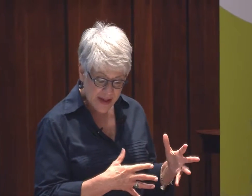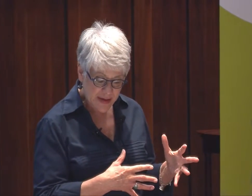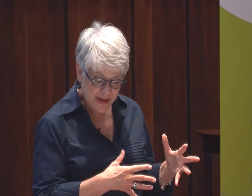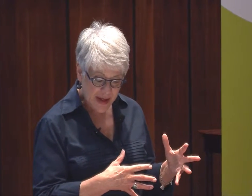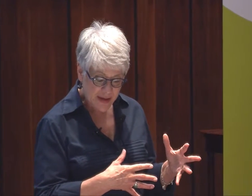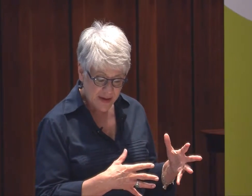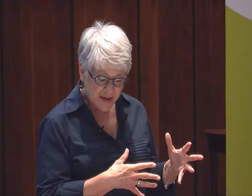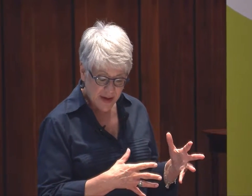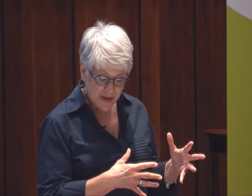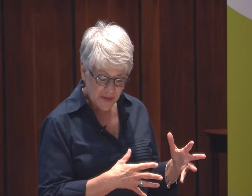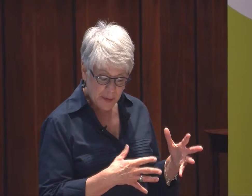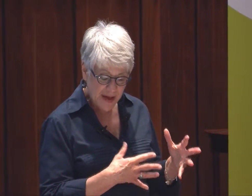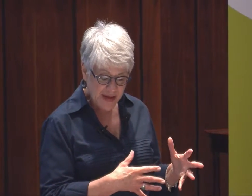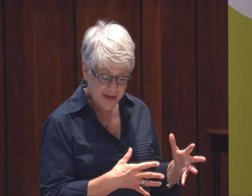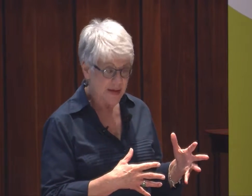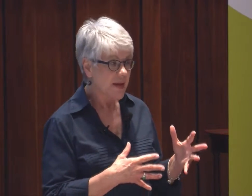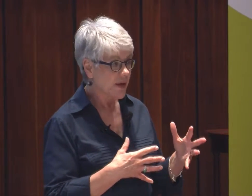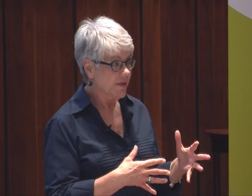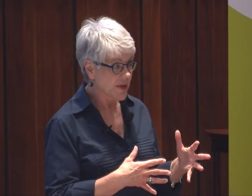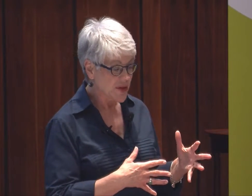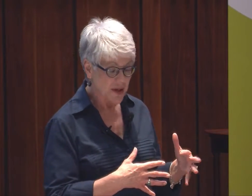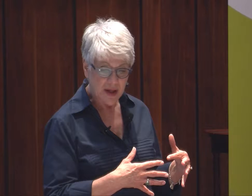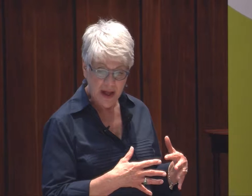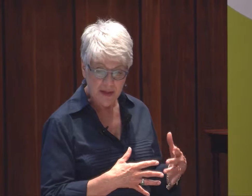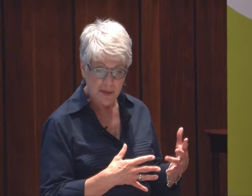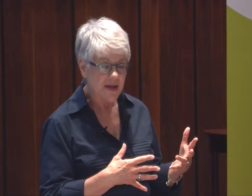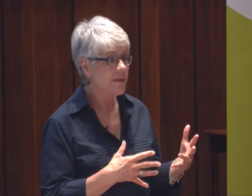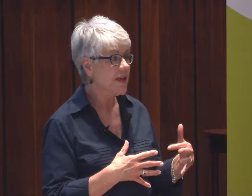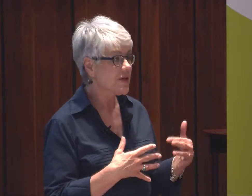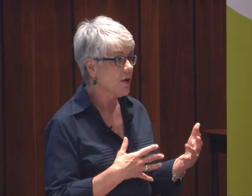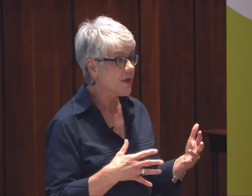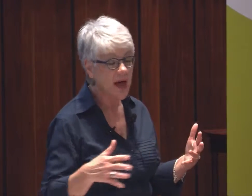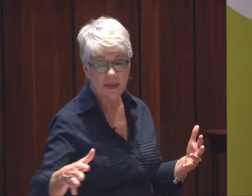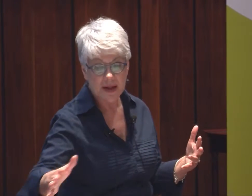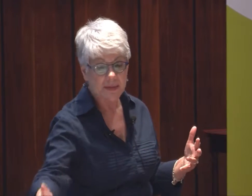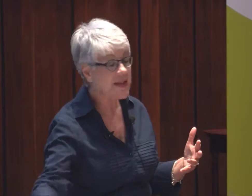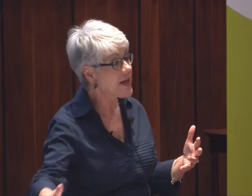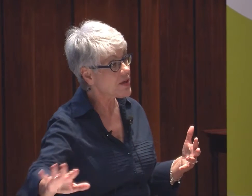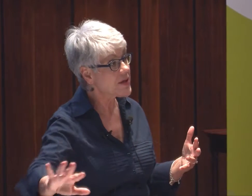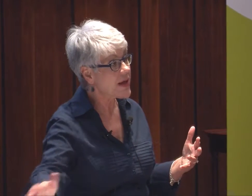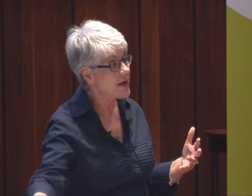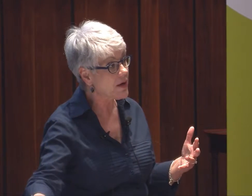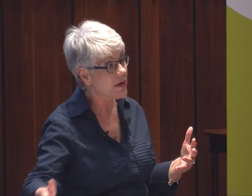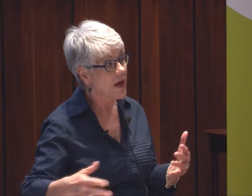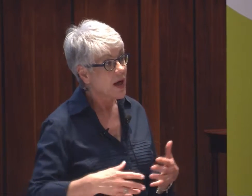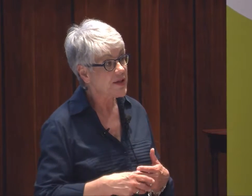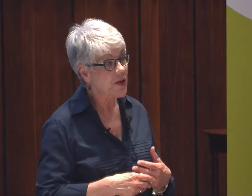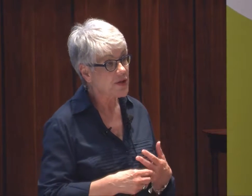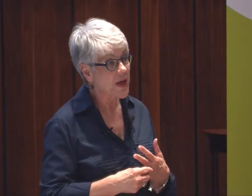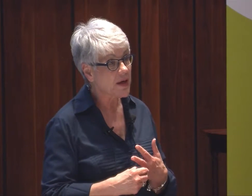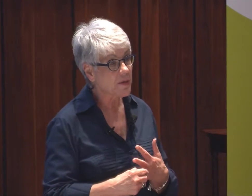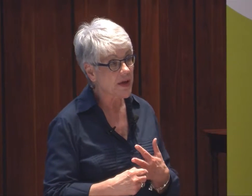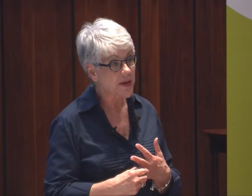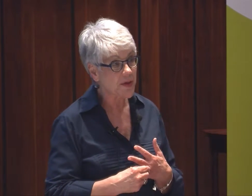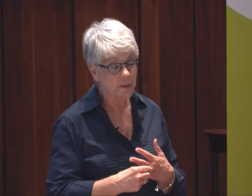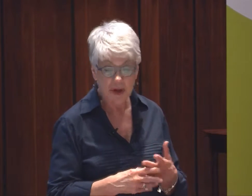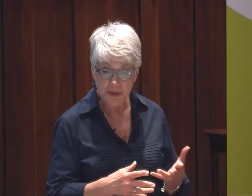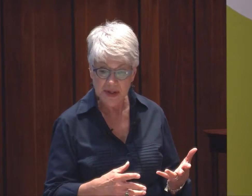says that the best intervention and the best ways to overcome the limitations that are associated with multiple